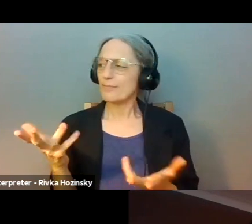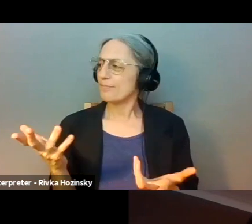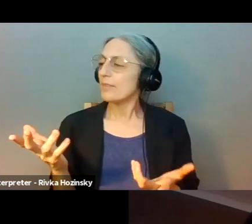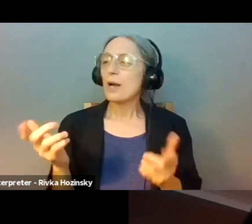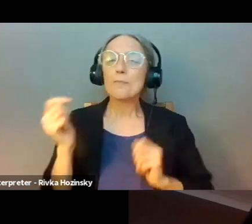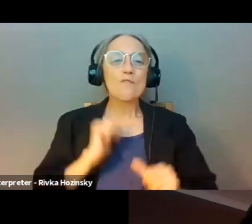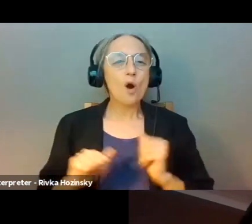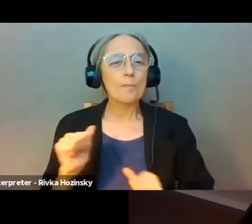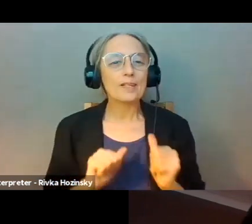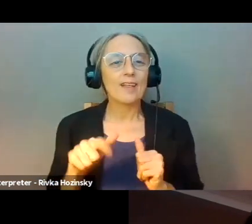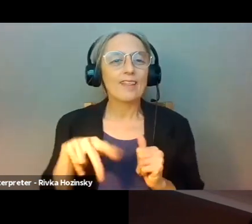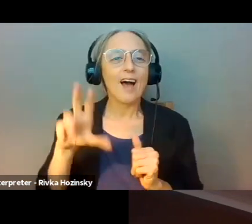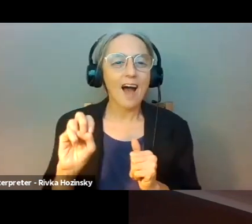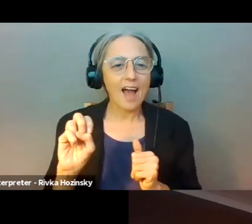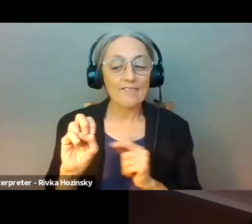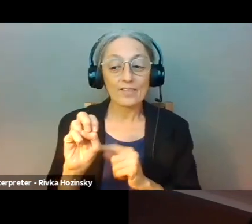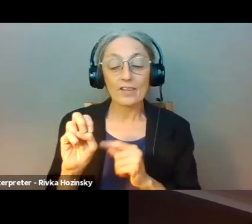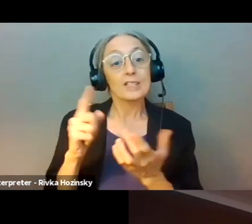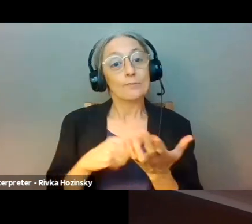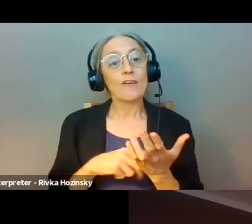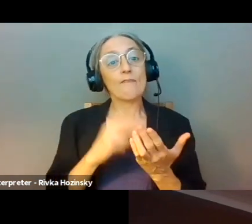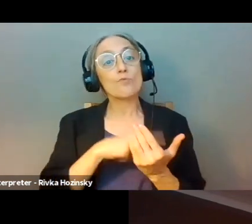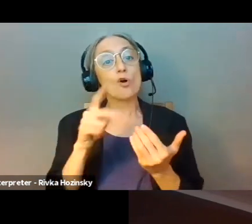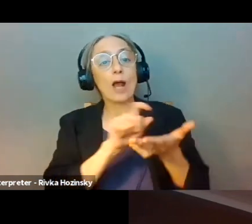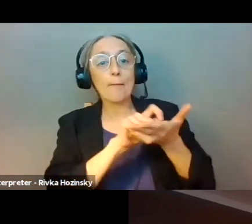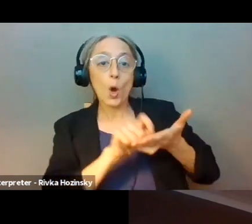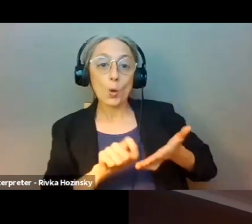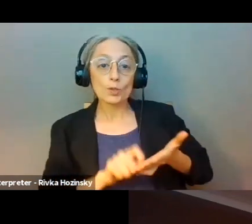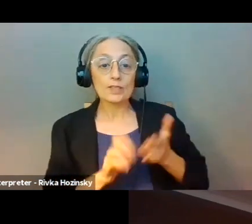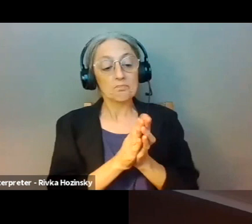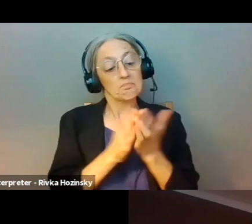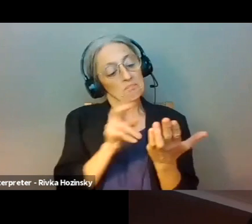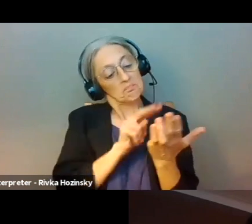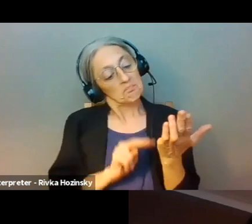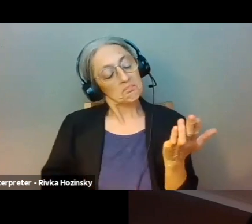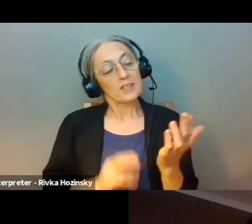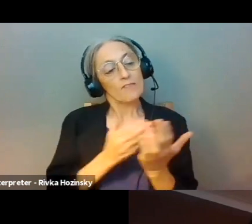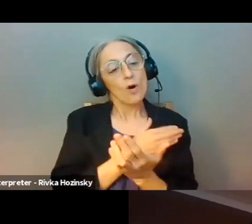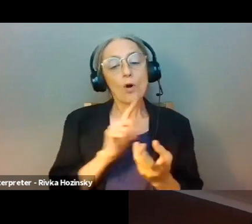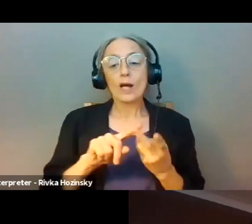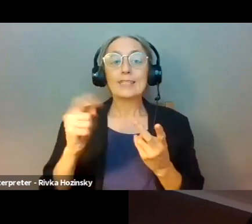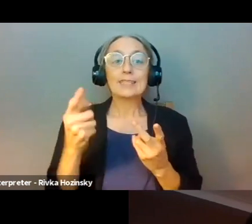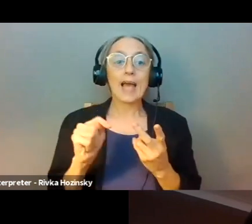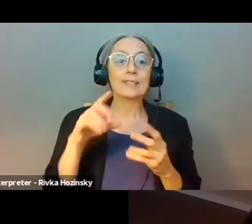typically have program notes for in a typical setting, or you would have maybe the text and translation for in a typical setting.